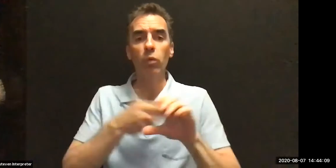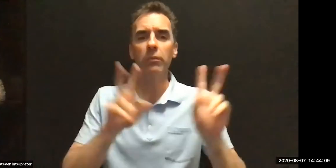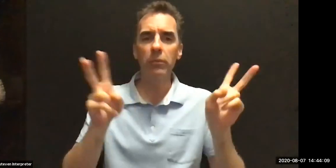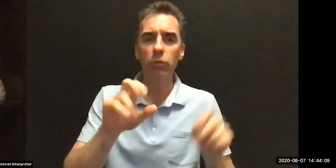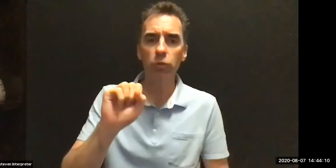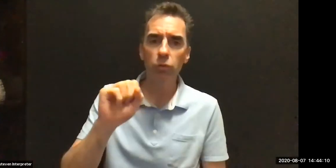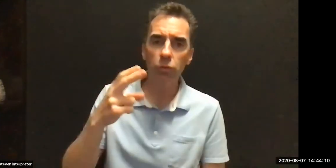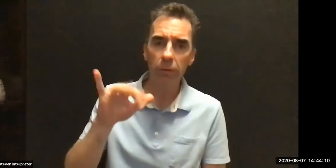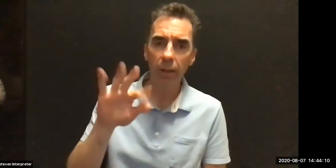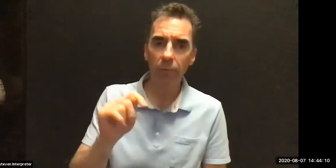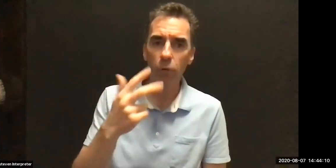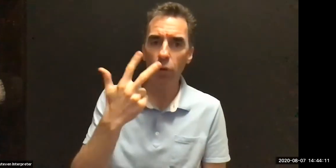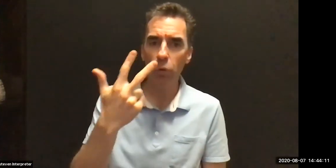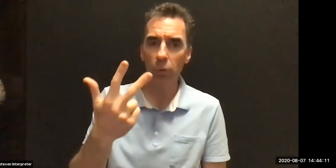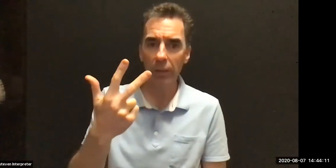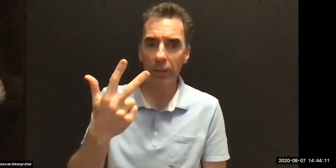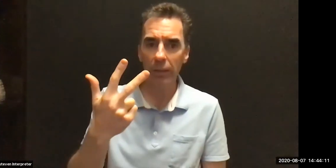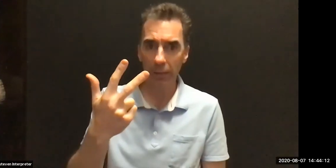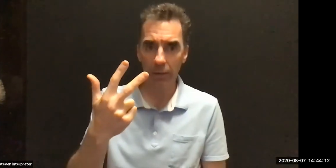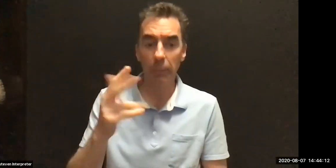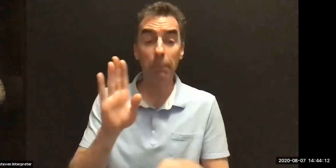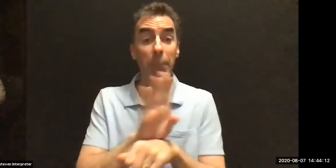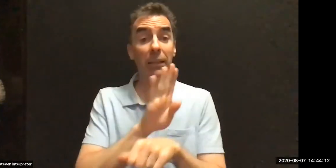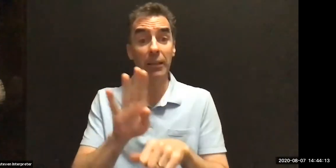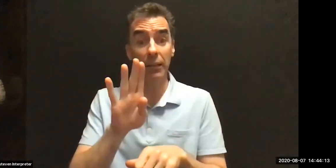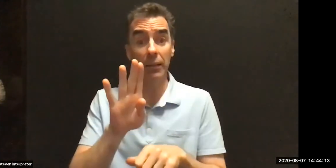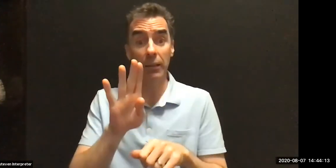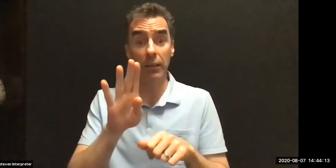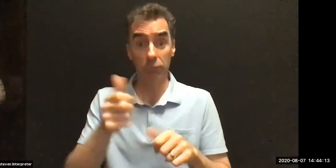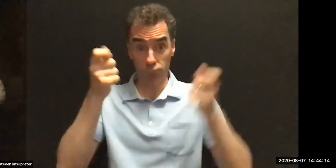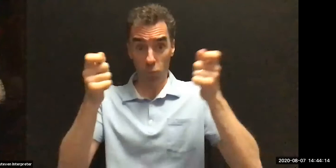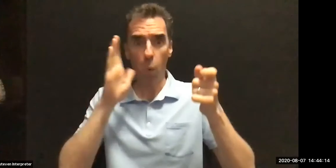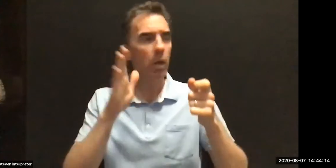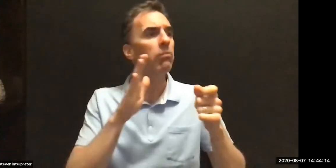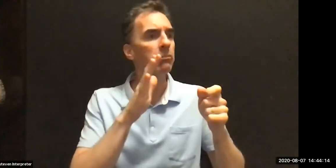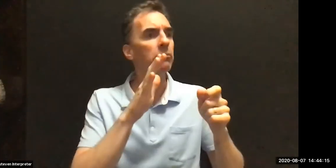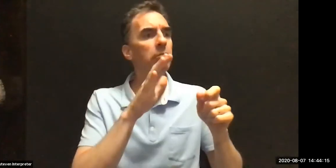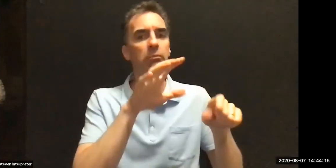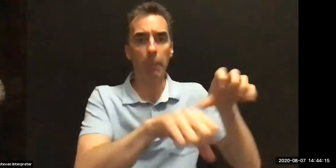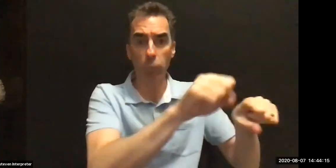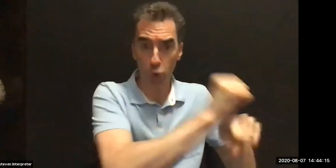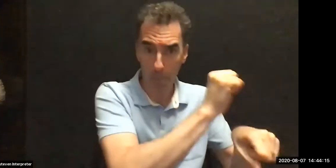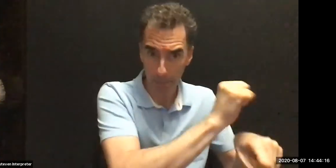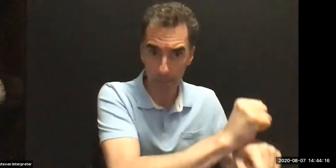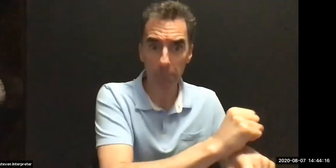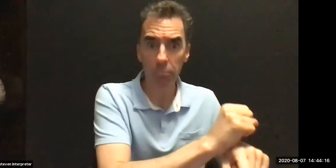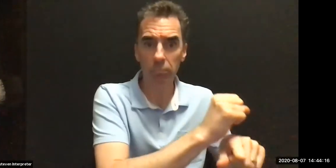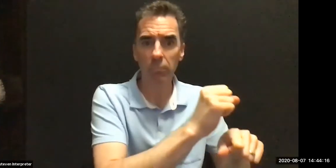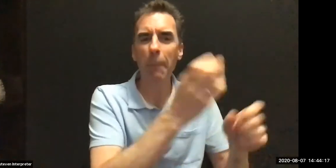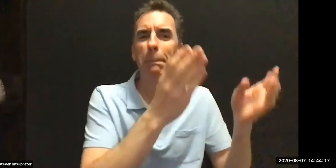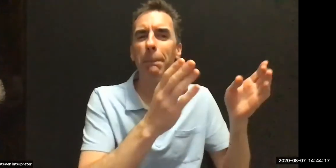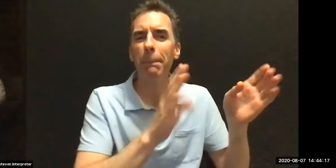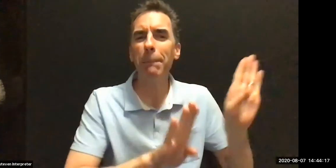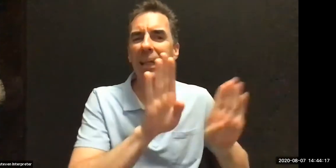Channelle Charest: Our business development team will go out and win those projects. So when the work from other corporations and then a cohort will be built around